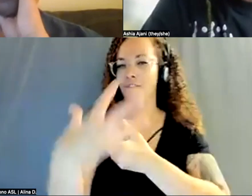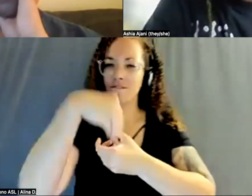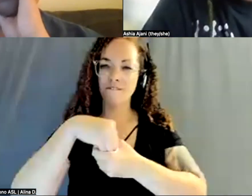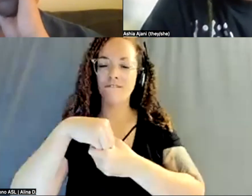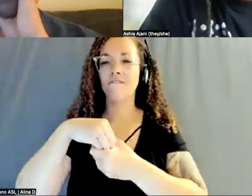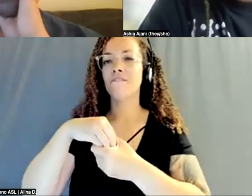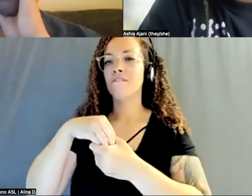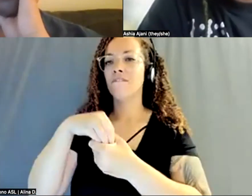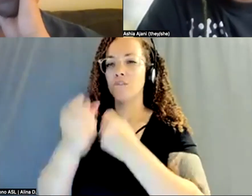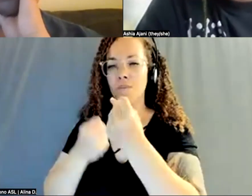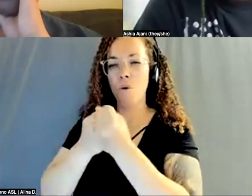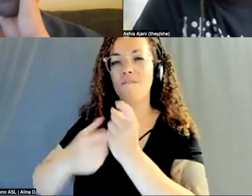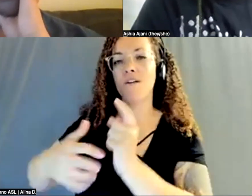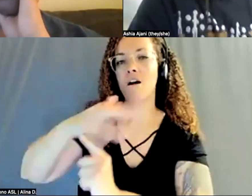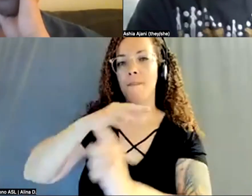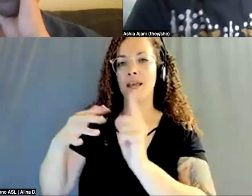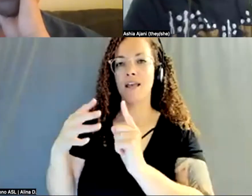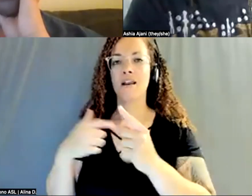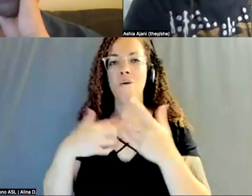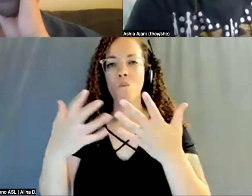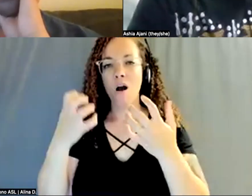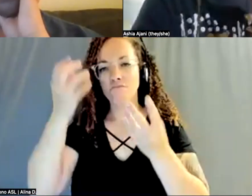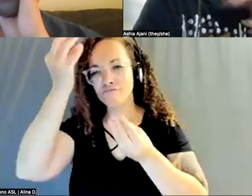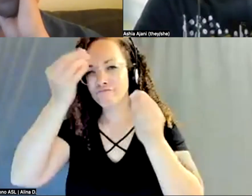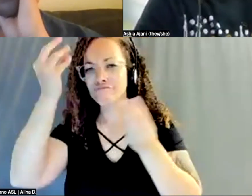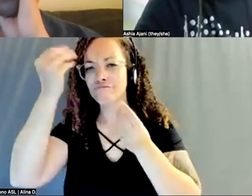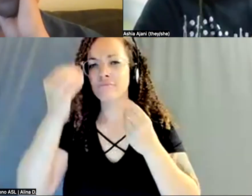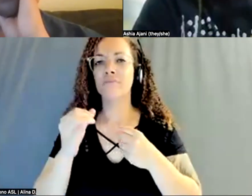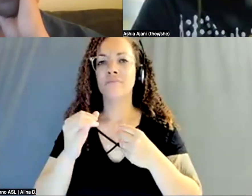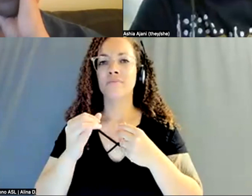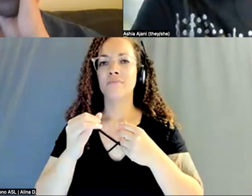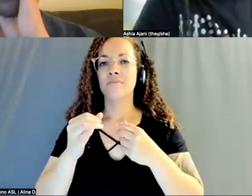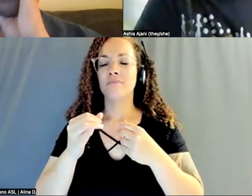on to like future generations? And so like through mapping this migration, most of my